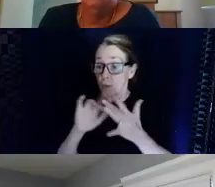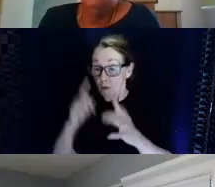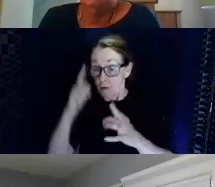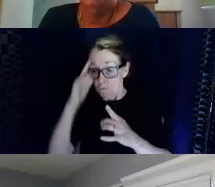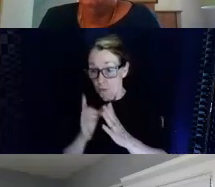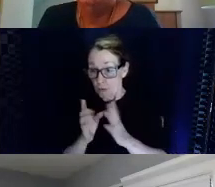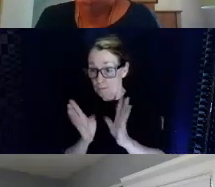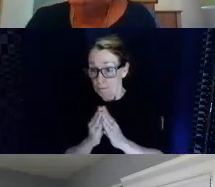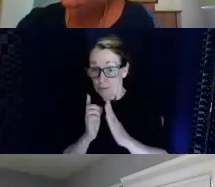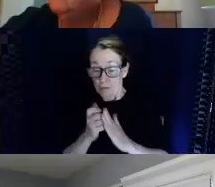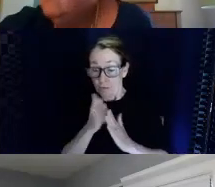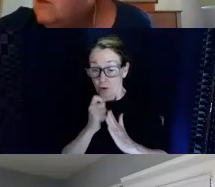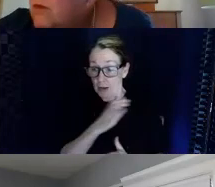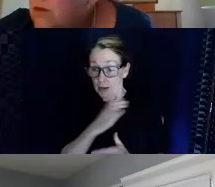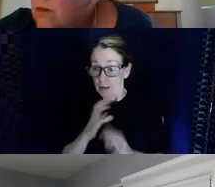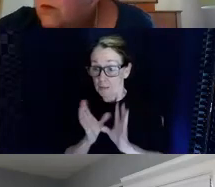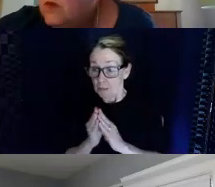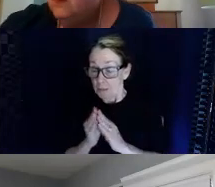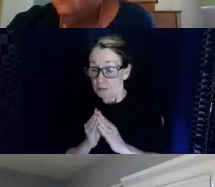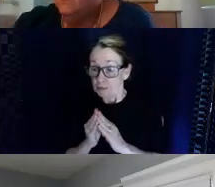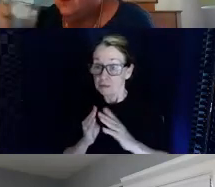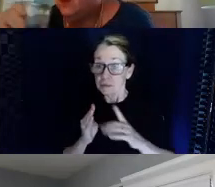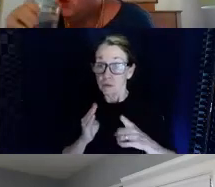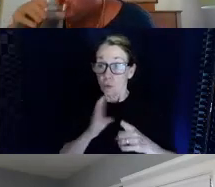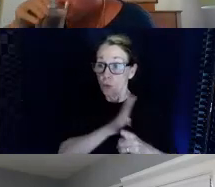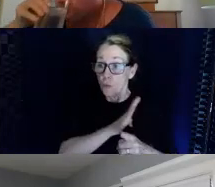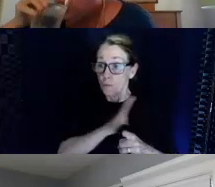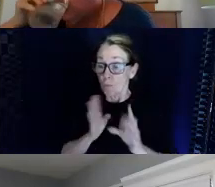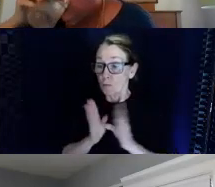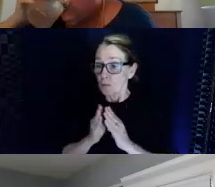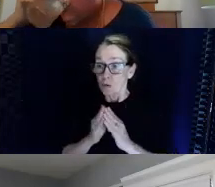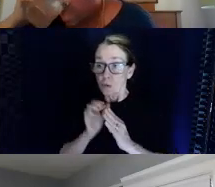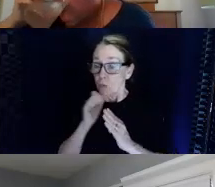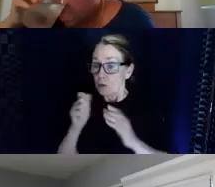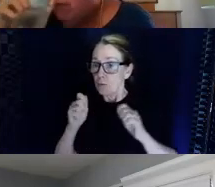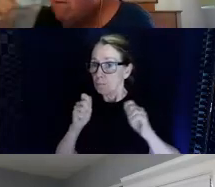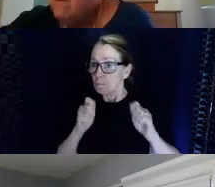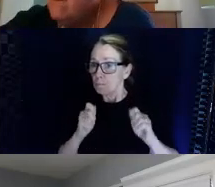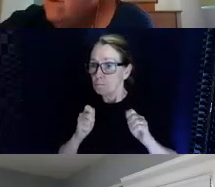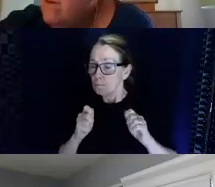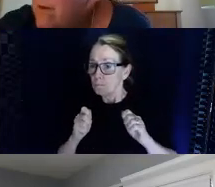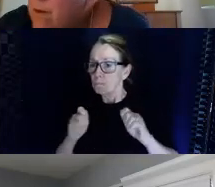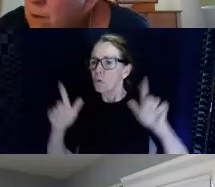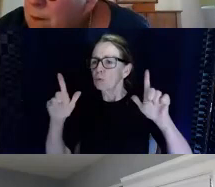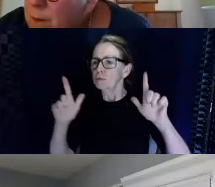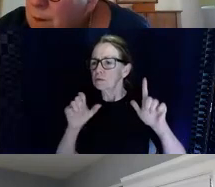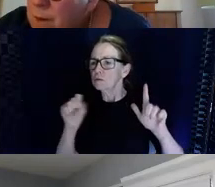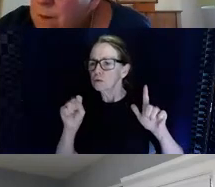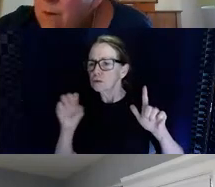DOES IT JUST FOLLOW THE SAME THING AS THE MEETING MINUTES DO WHERE YOU POST IT ON THE SECRETARY OF STATE'S WEBSITE?